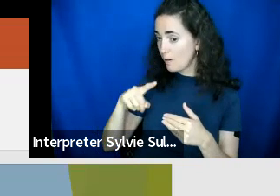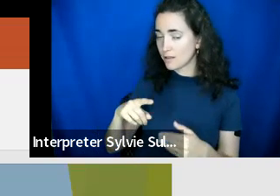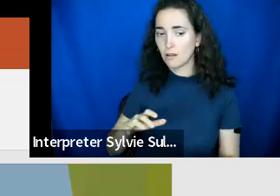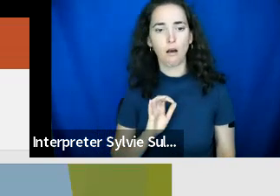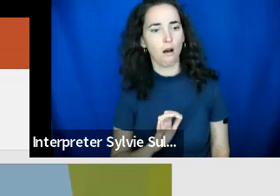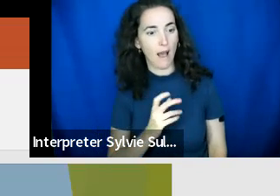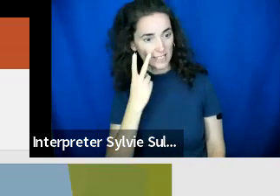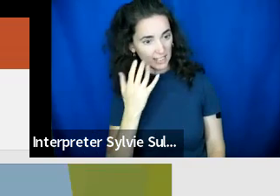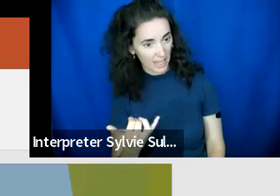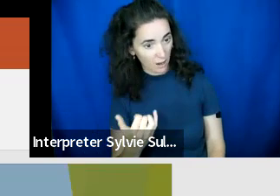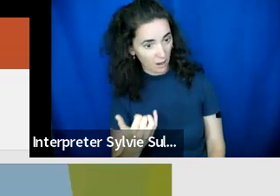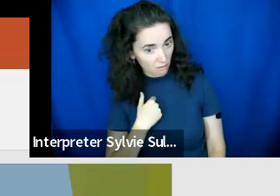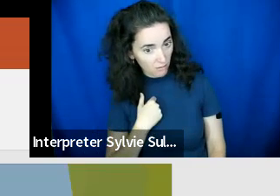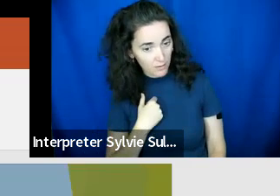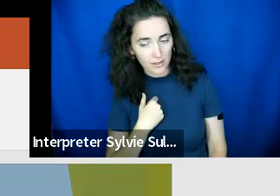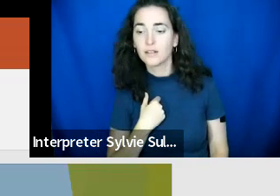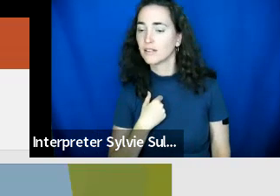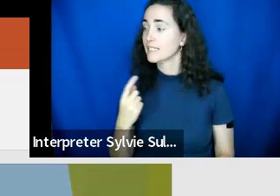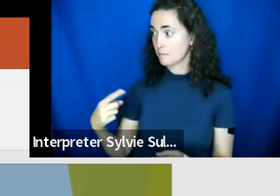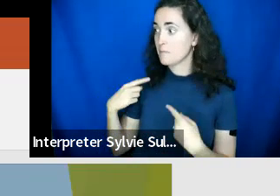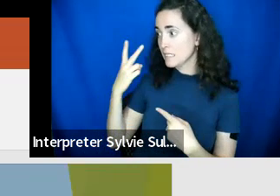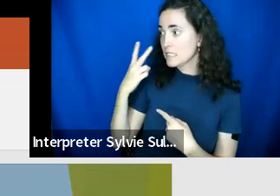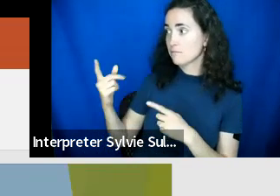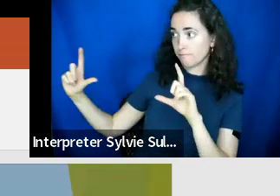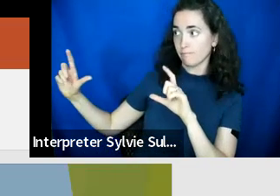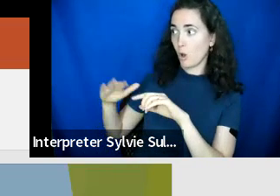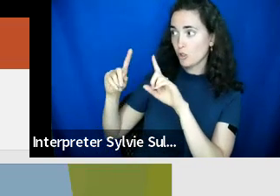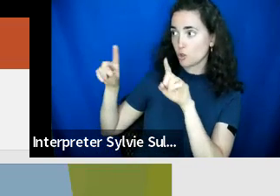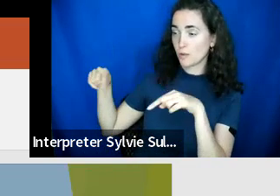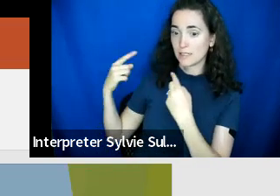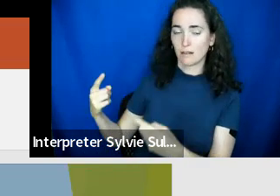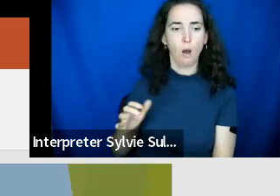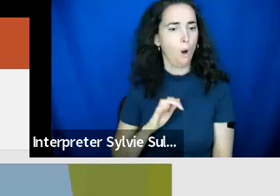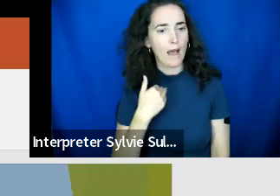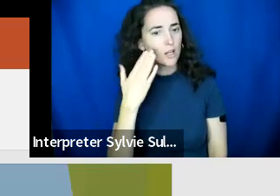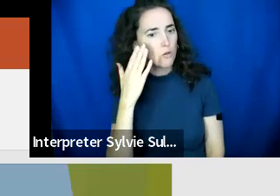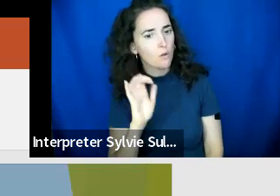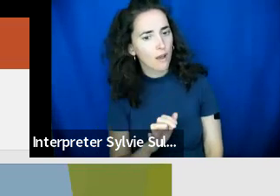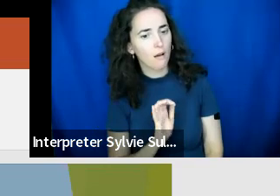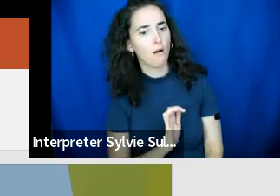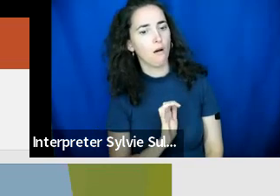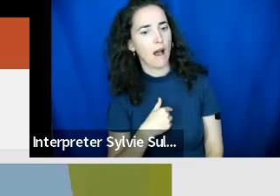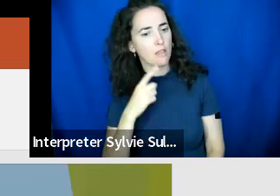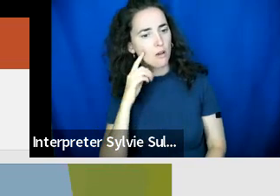Oh, they're showing up now. Well, they've been yeah They've been on the screen. Oh, I didn't know I thought I stopped.